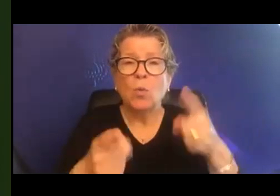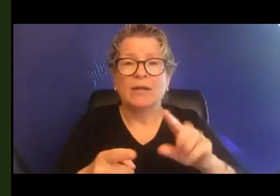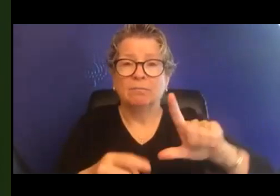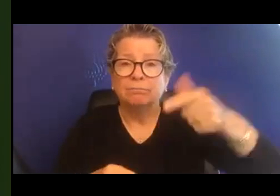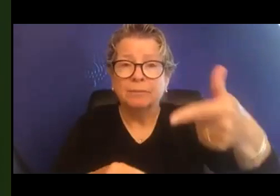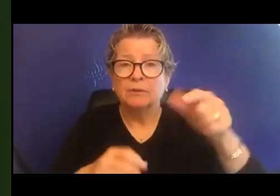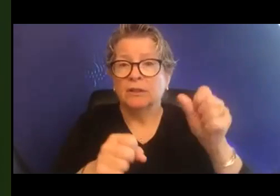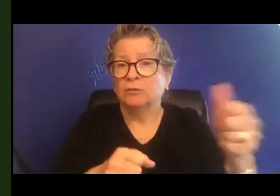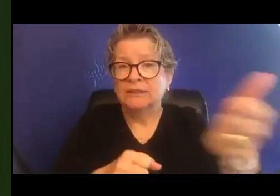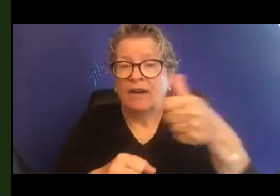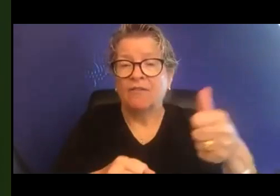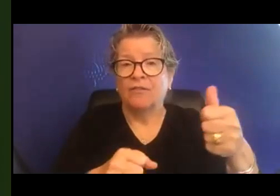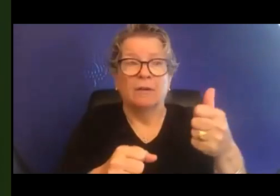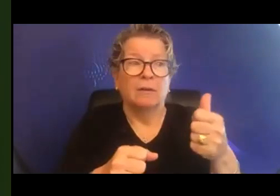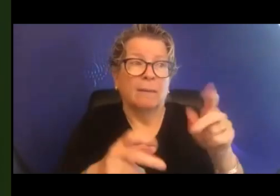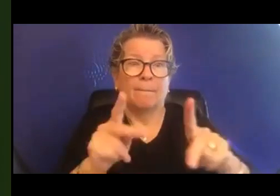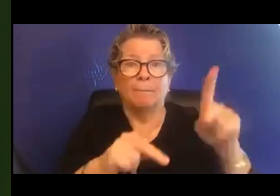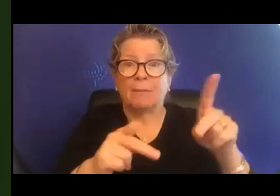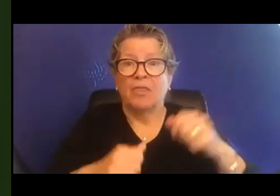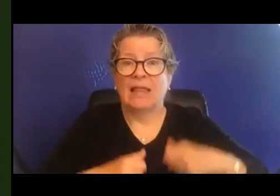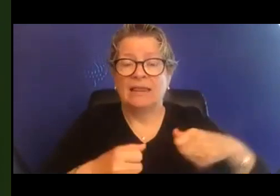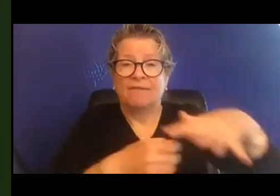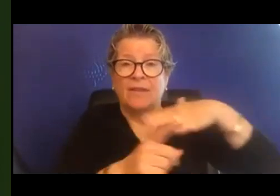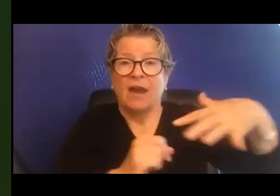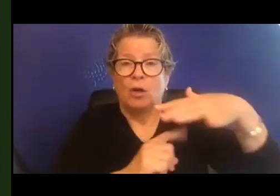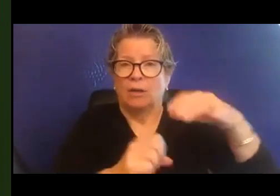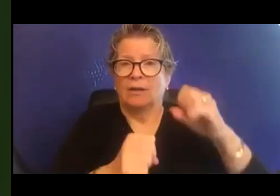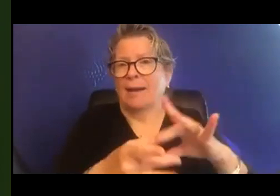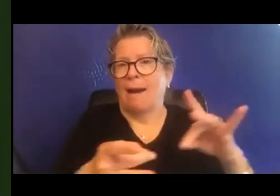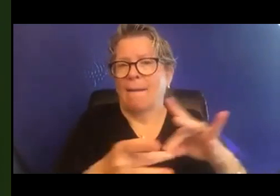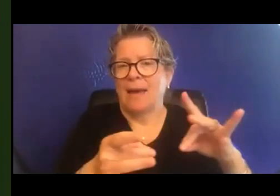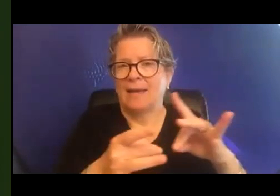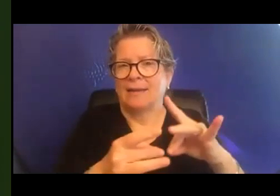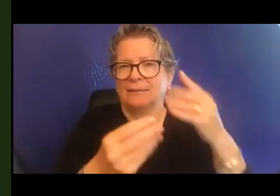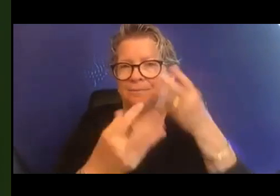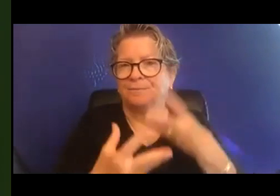As you can see from the schedule here, the community outreach